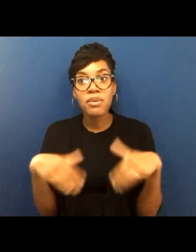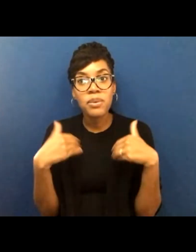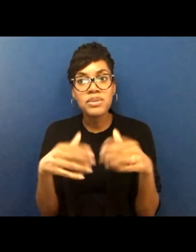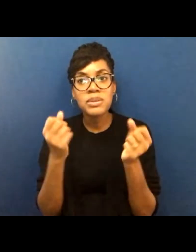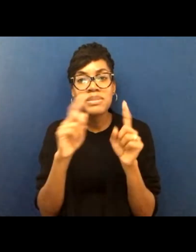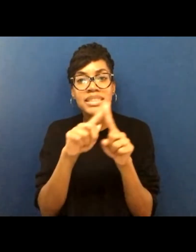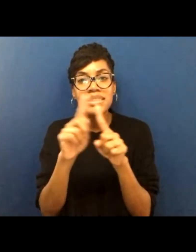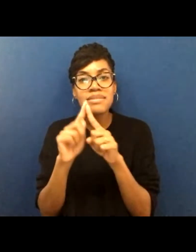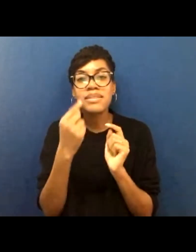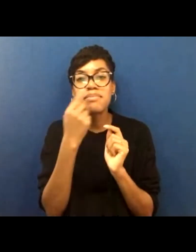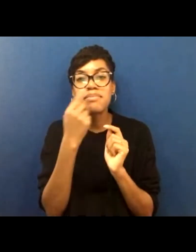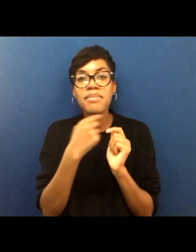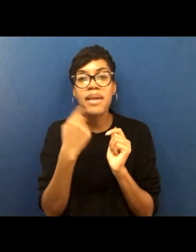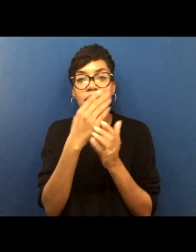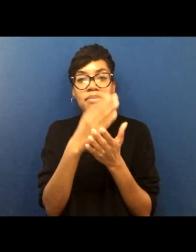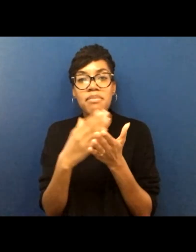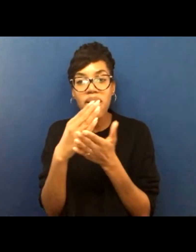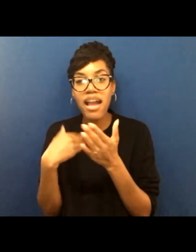to manipulate food and get it into his mouth.